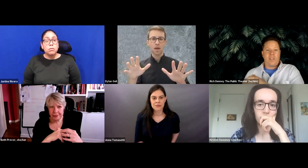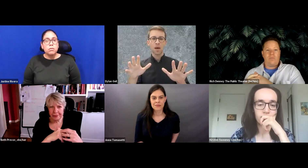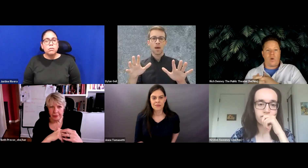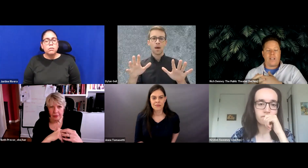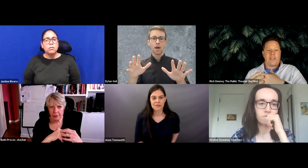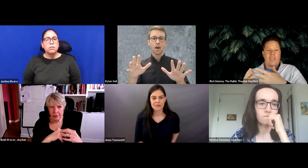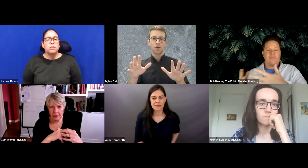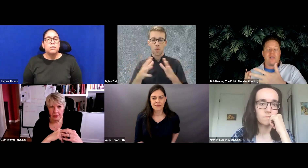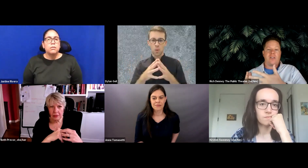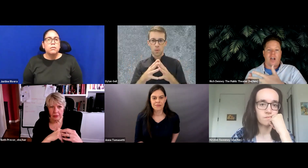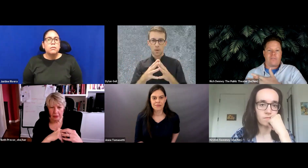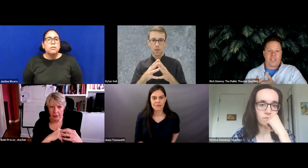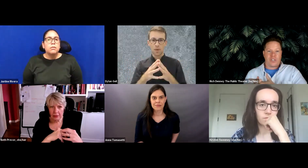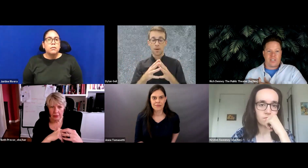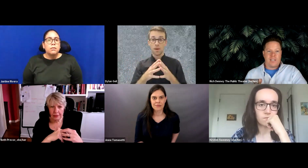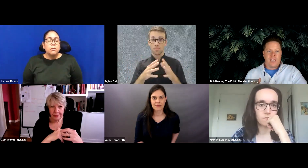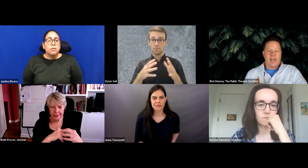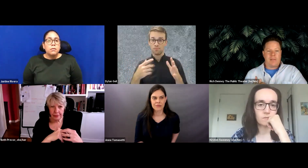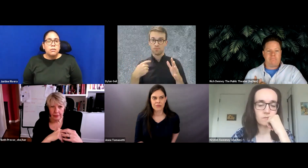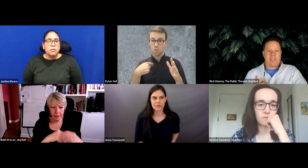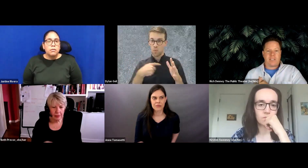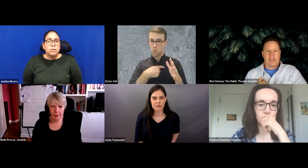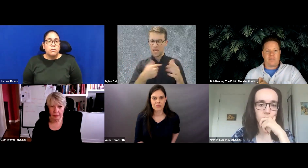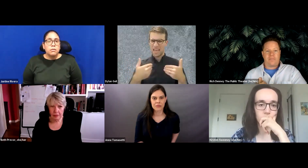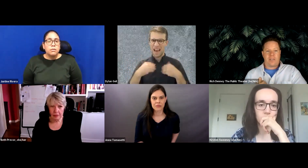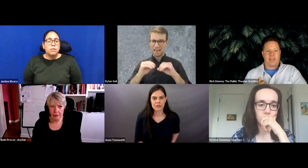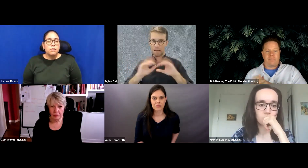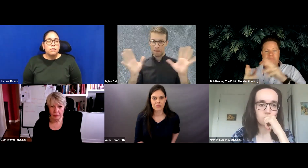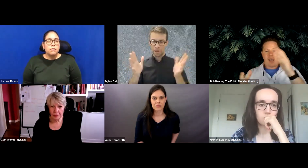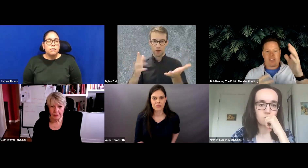we wanted. We had a very clear conversation, because Beth,